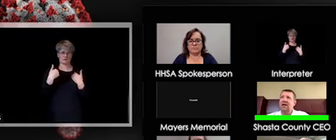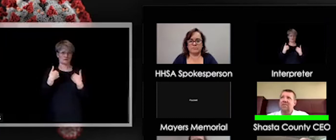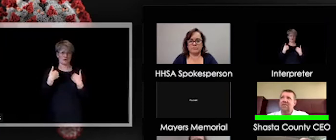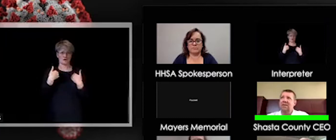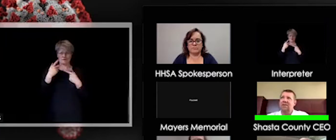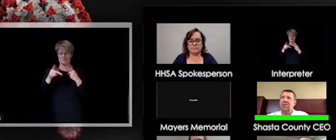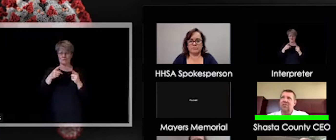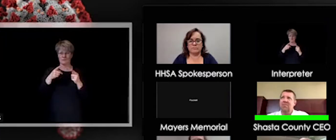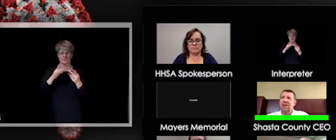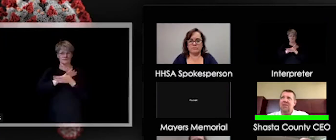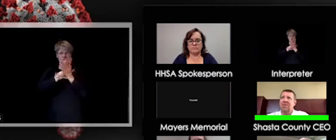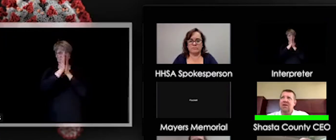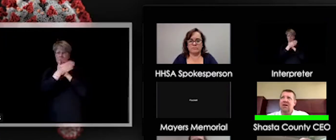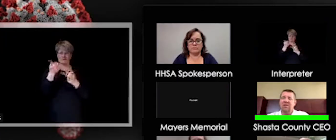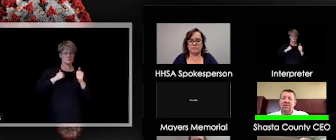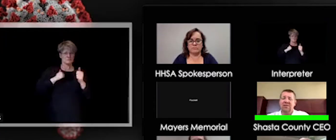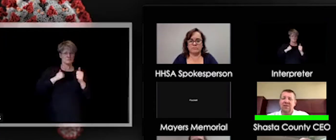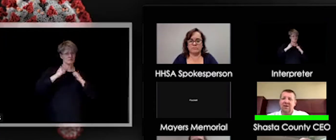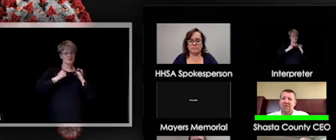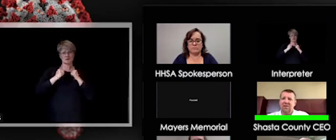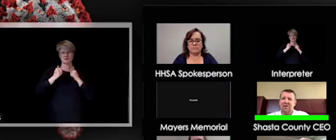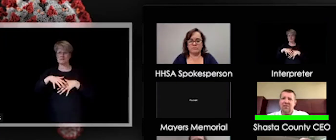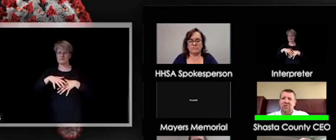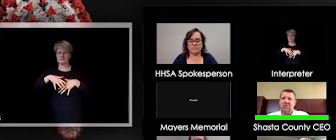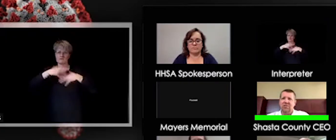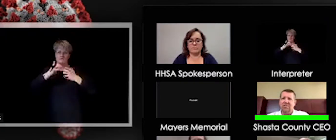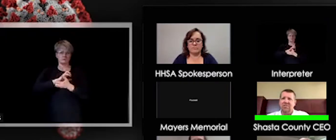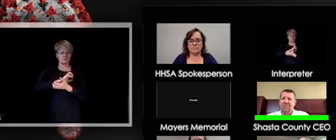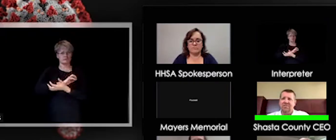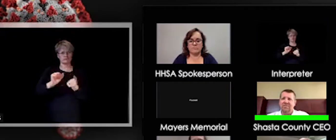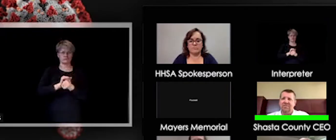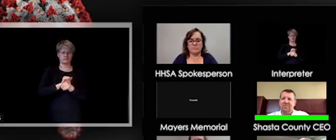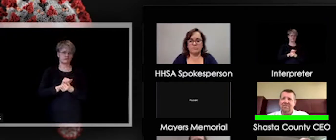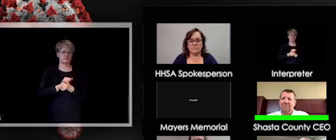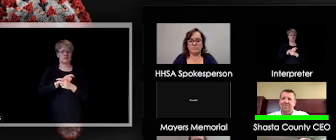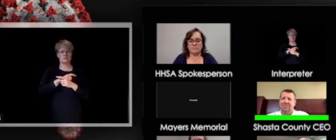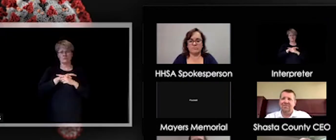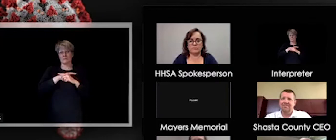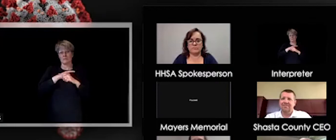if things got really bad, but I don’t see that happening in our immediate future.